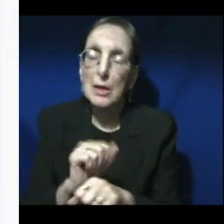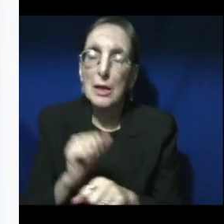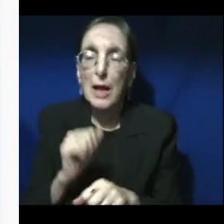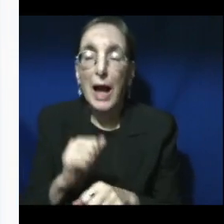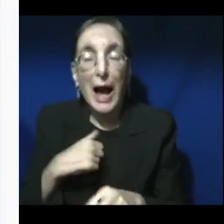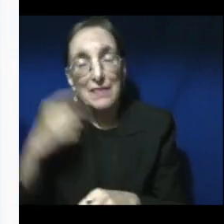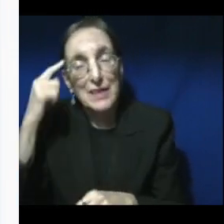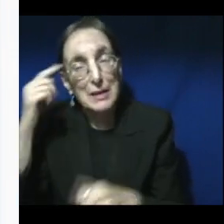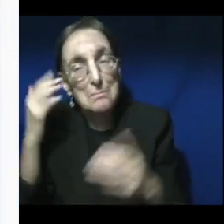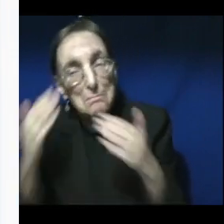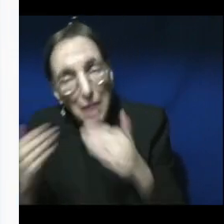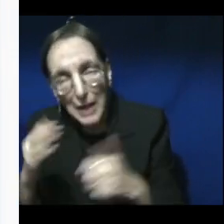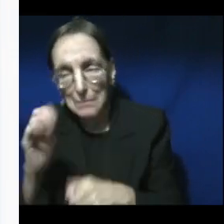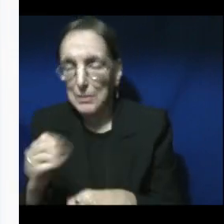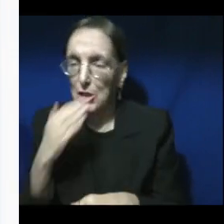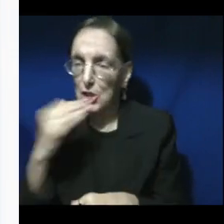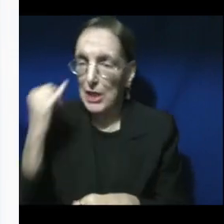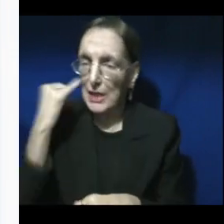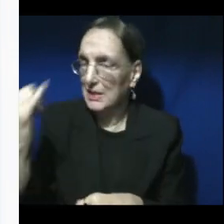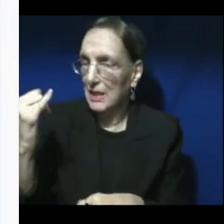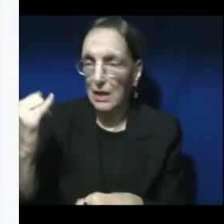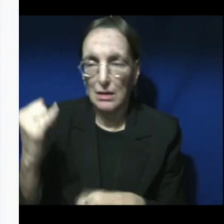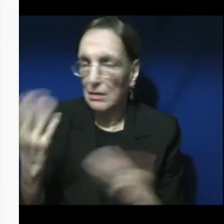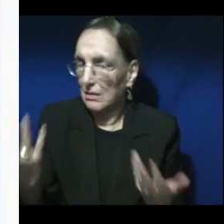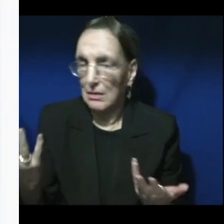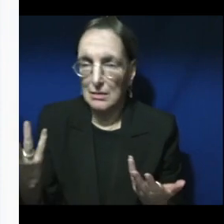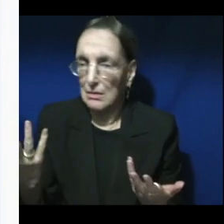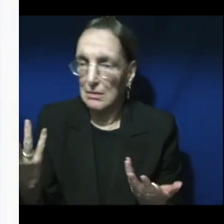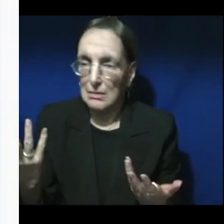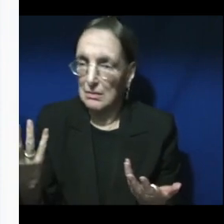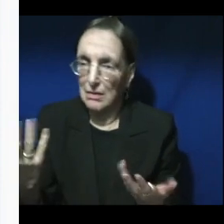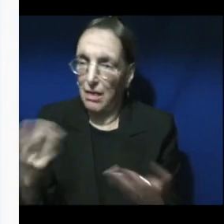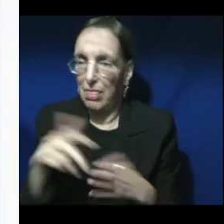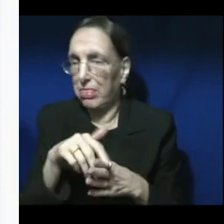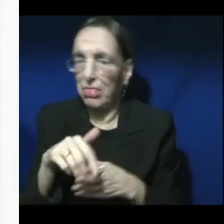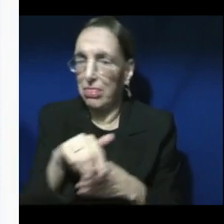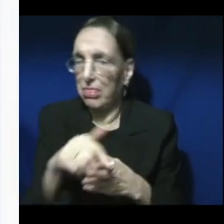certainty has a great deal of positive impact. Some research on financial advisors, for example,